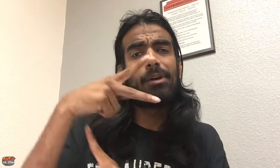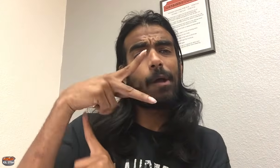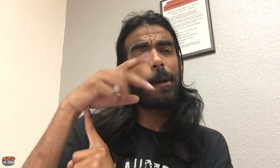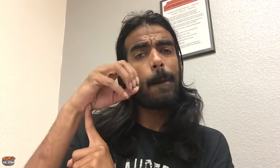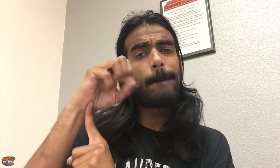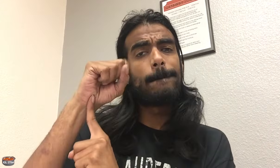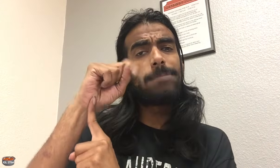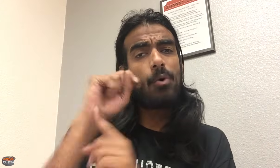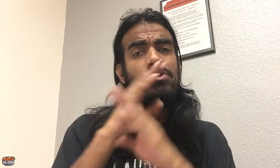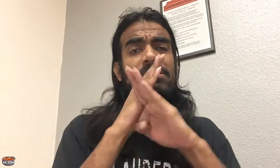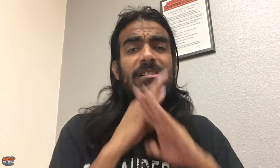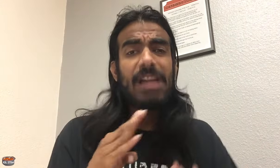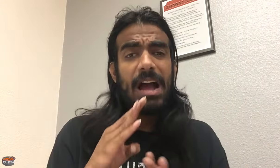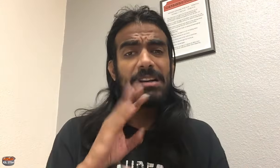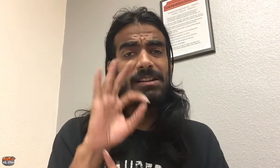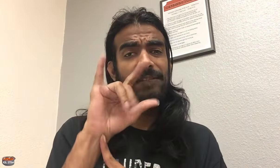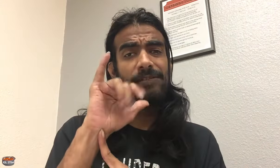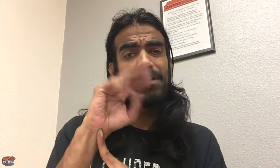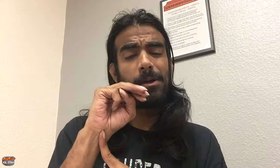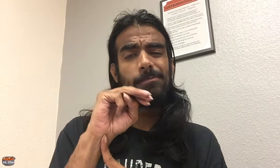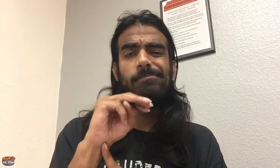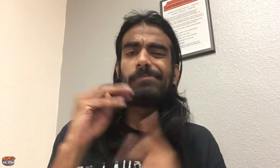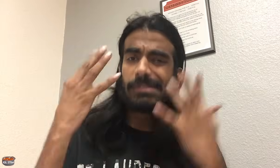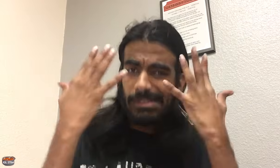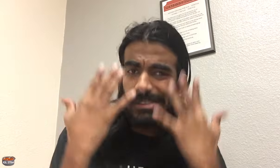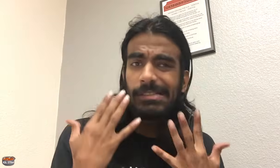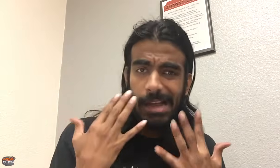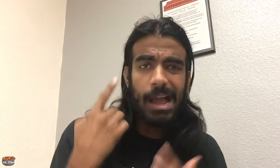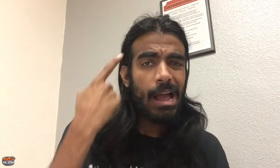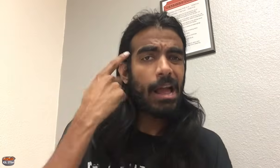So during the post silent film era,